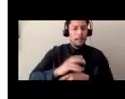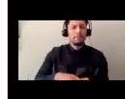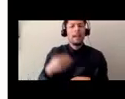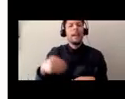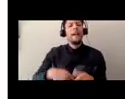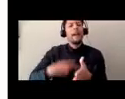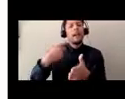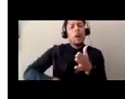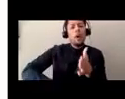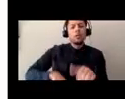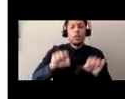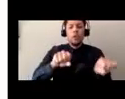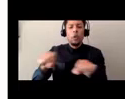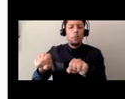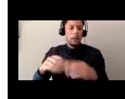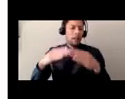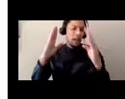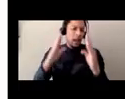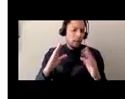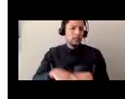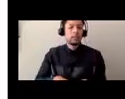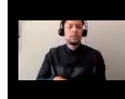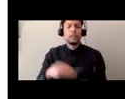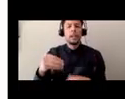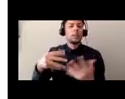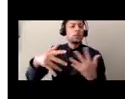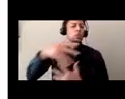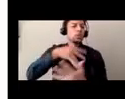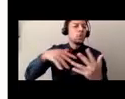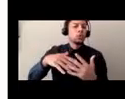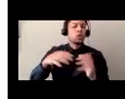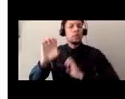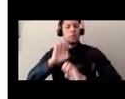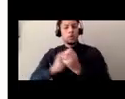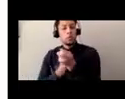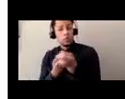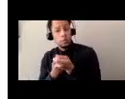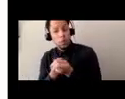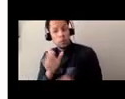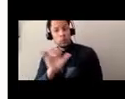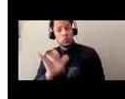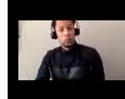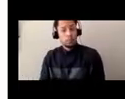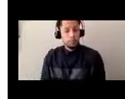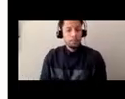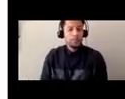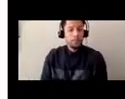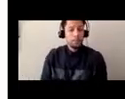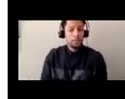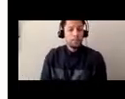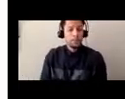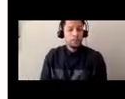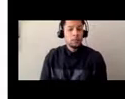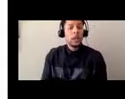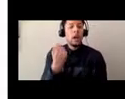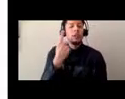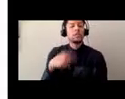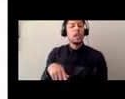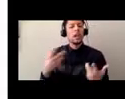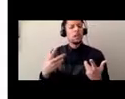Strengthening and formalizing DAN coalition commitment and is really around the collaborative